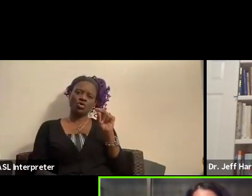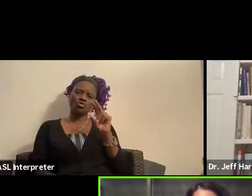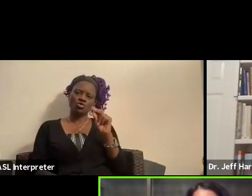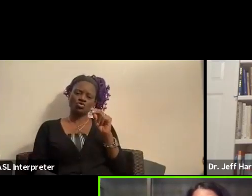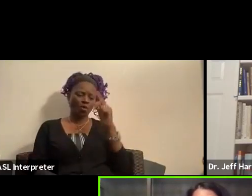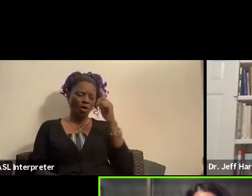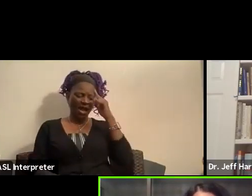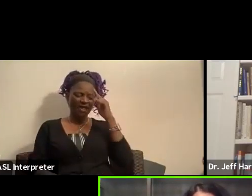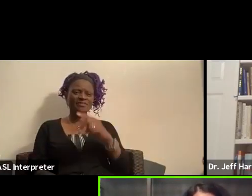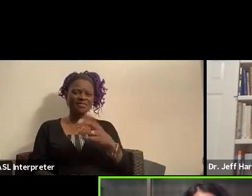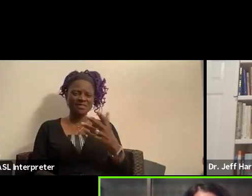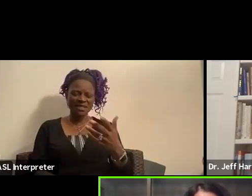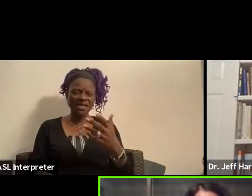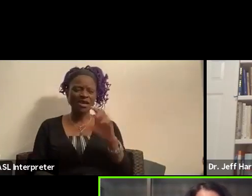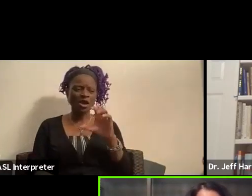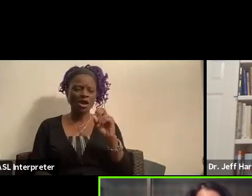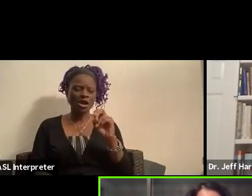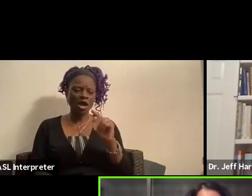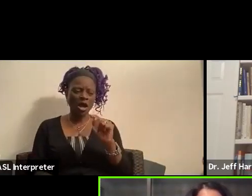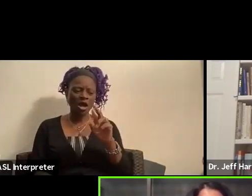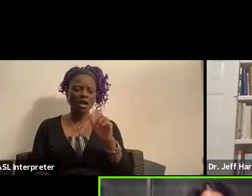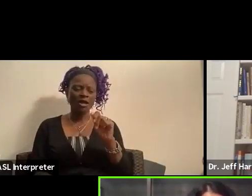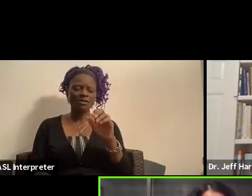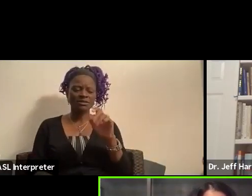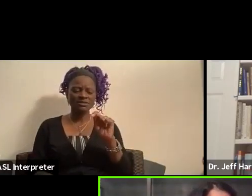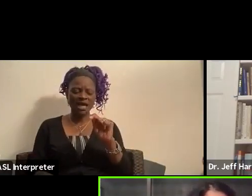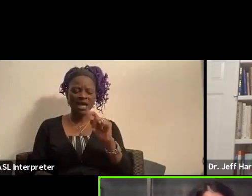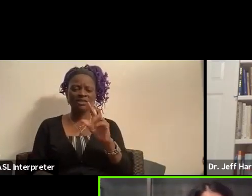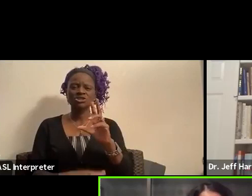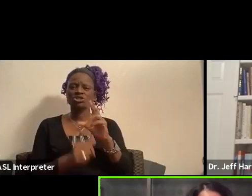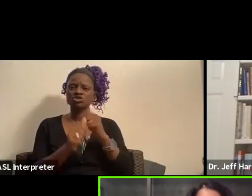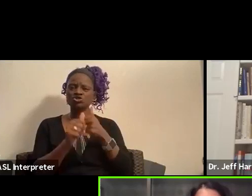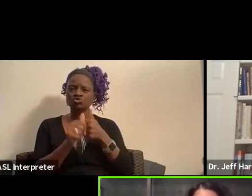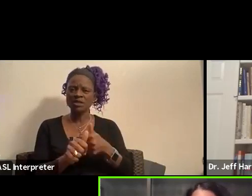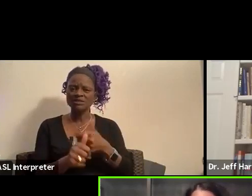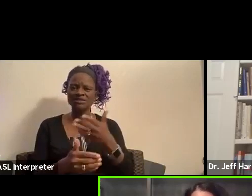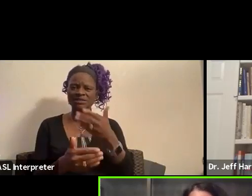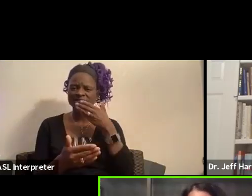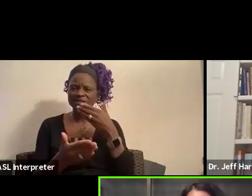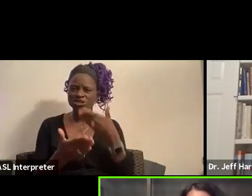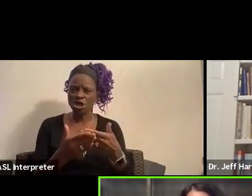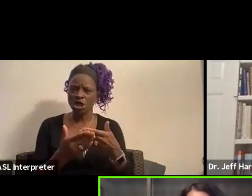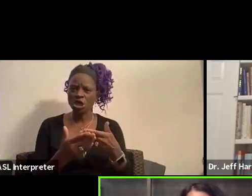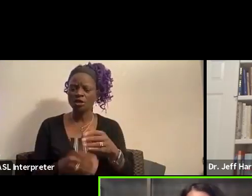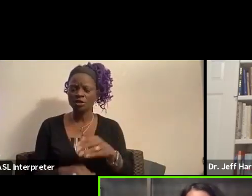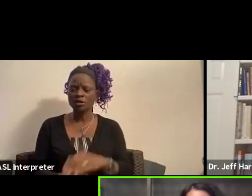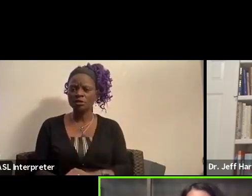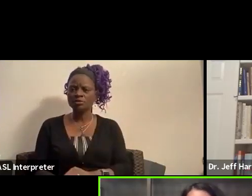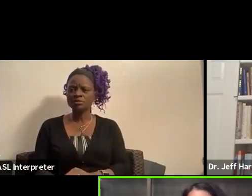when we inform people that they are a case need to isolate or they're contacting me.